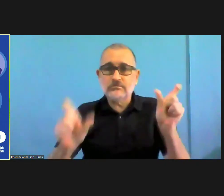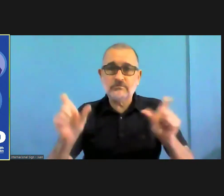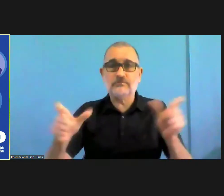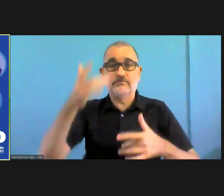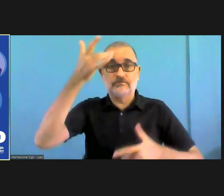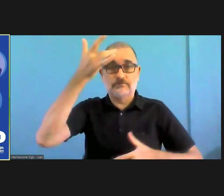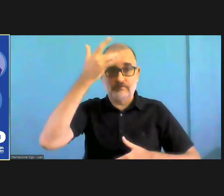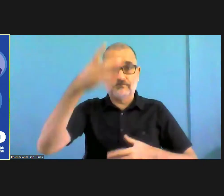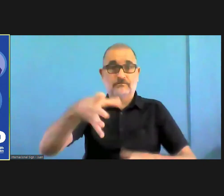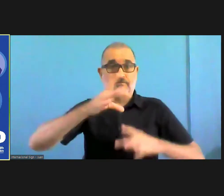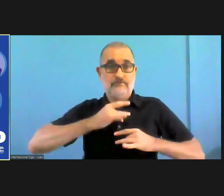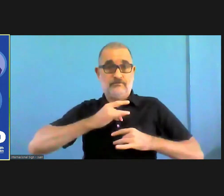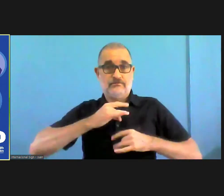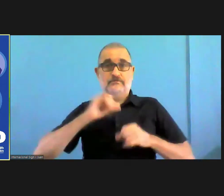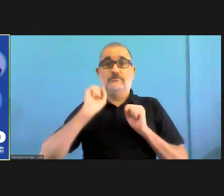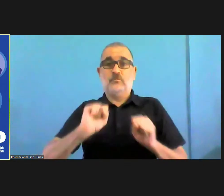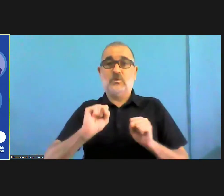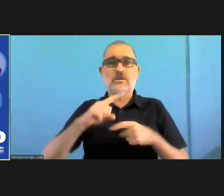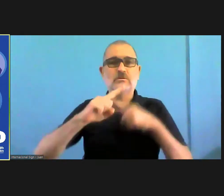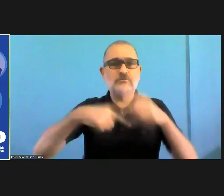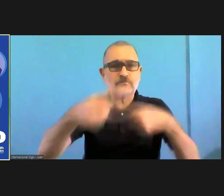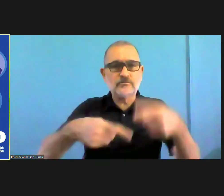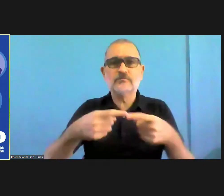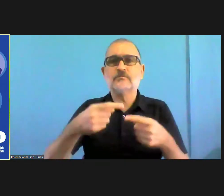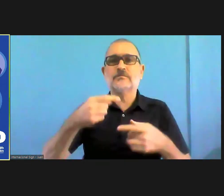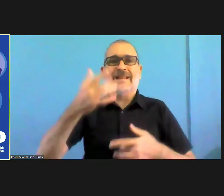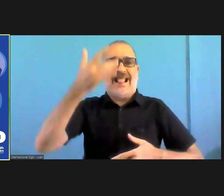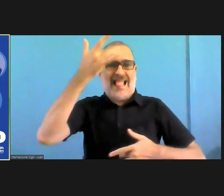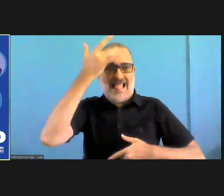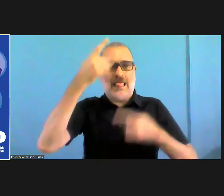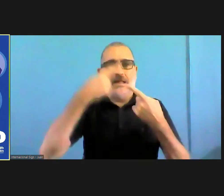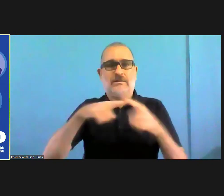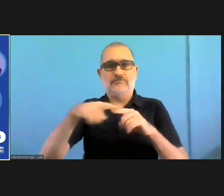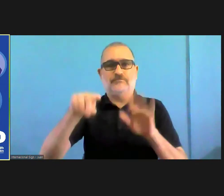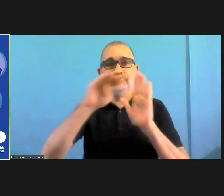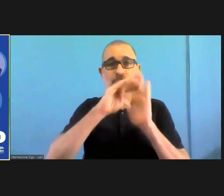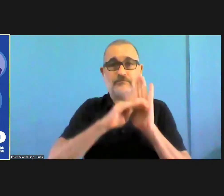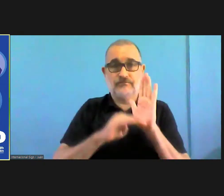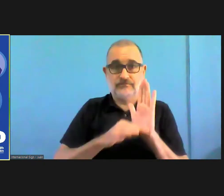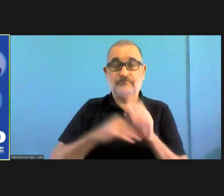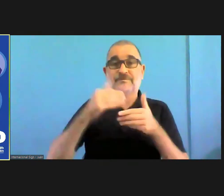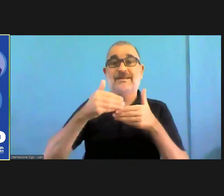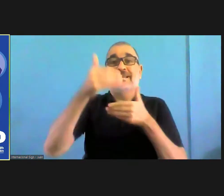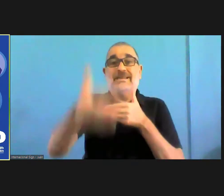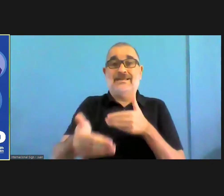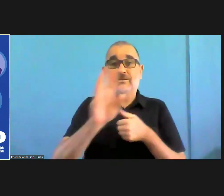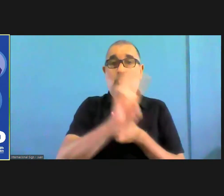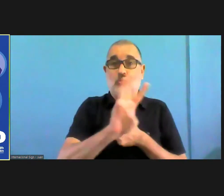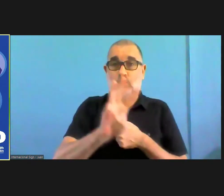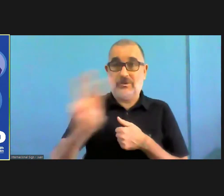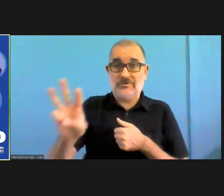going to hear from two countries in the region: Paraguay and Jamaica. And I would like to remind everybody that this webinar